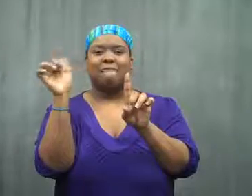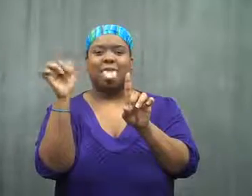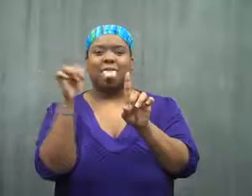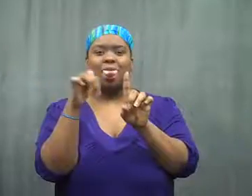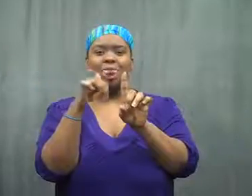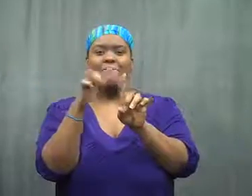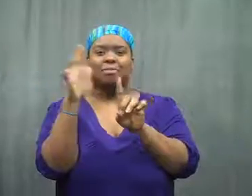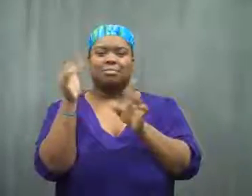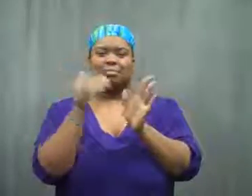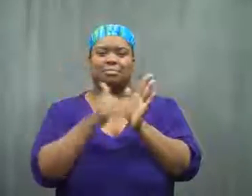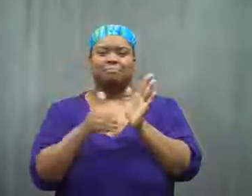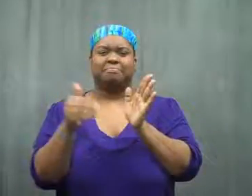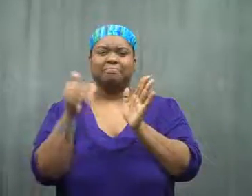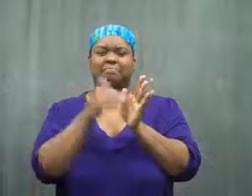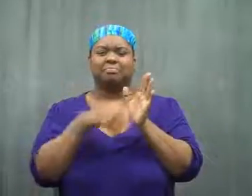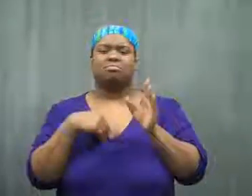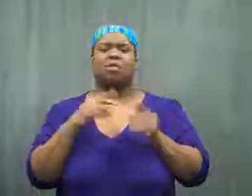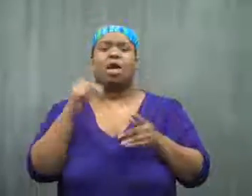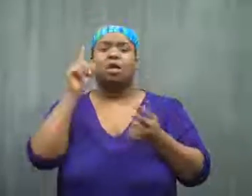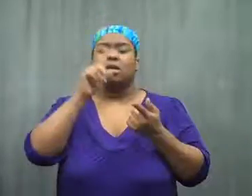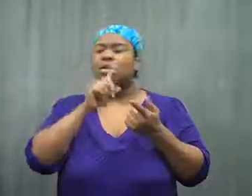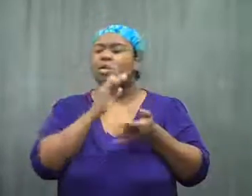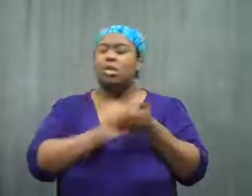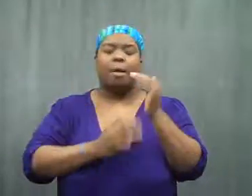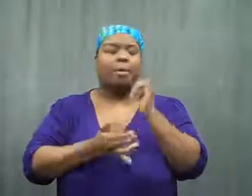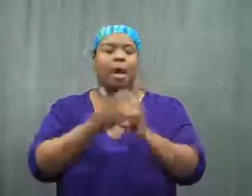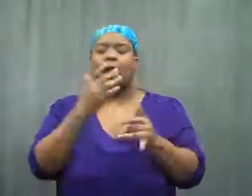He did this over and over again.